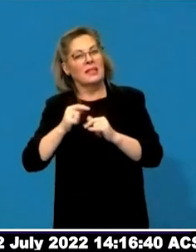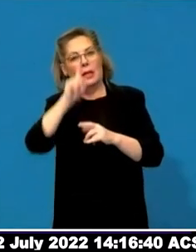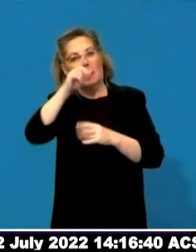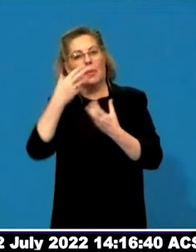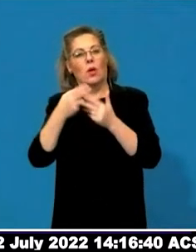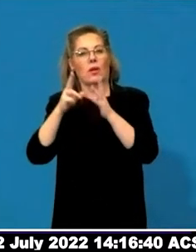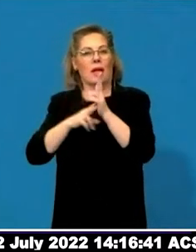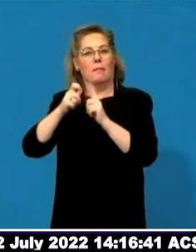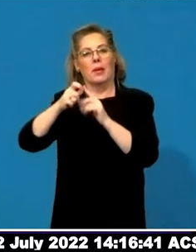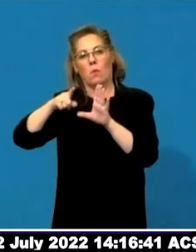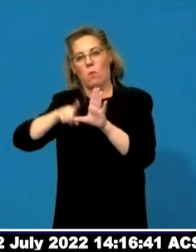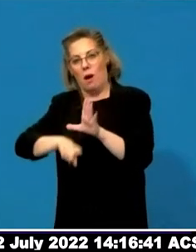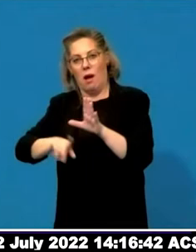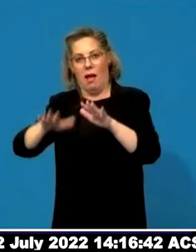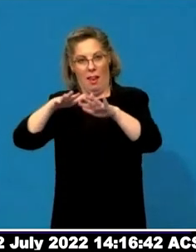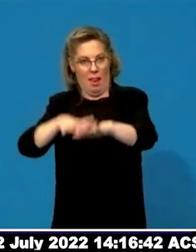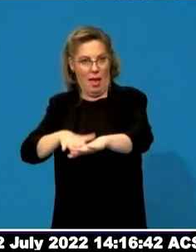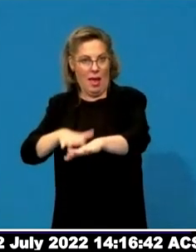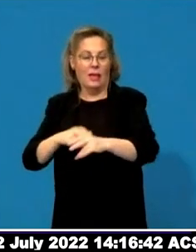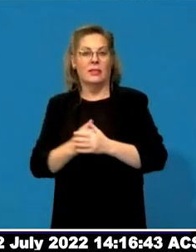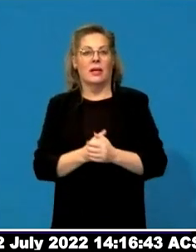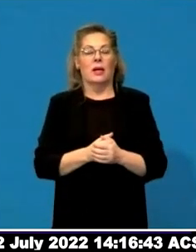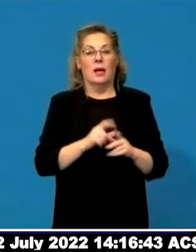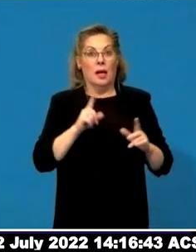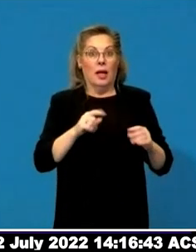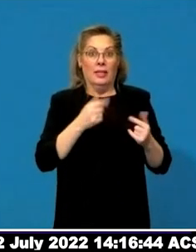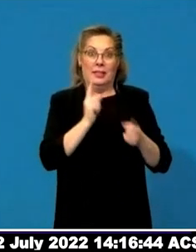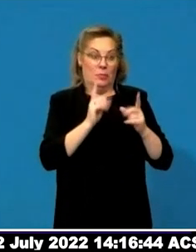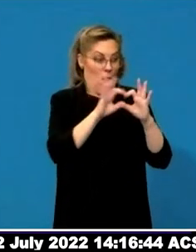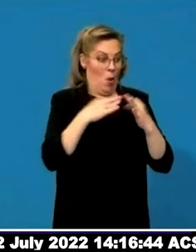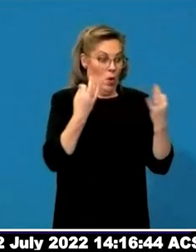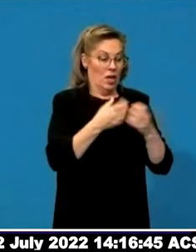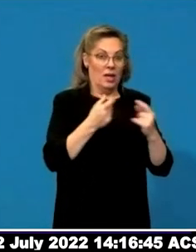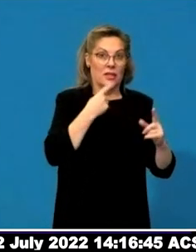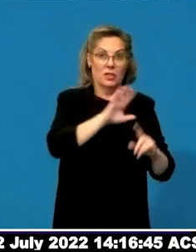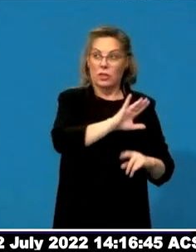who basically run away every time the NDIA are in town